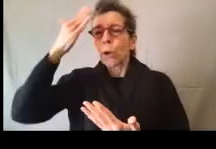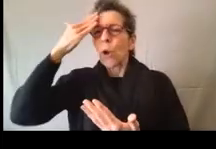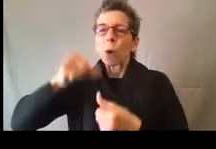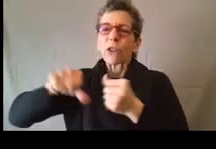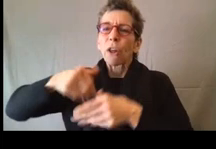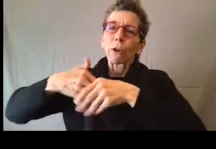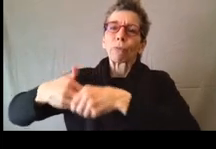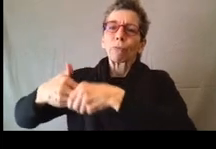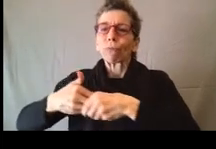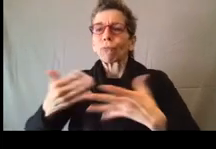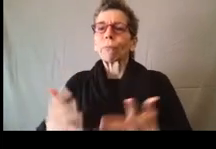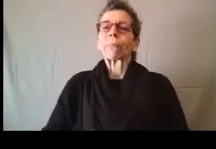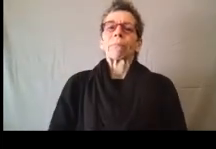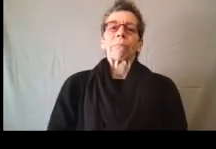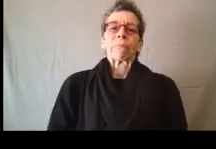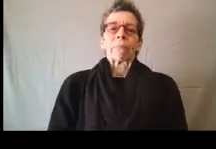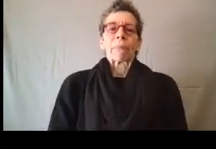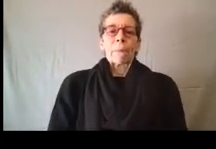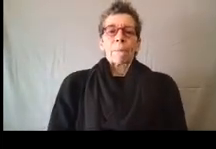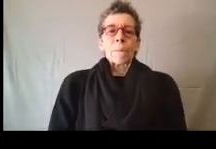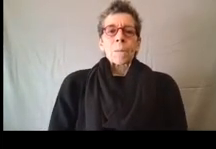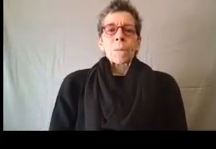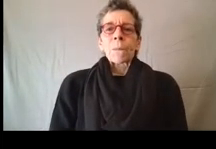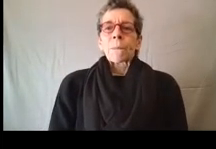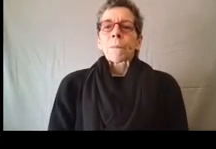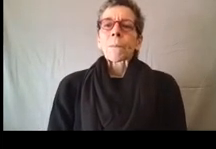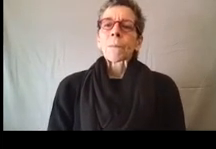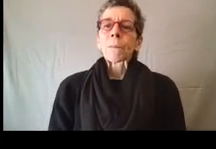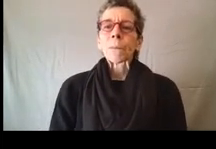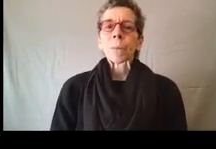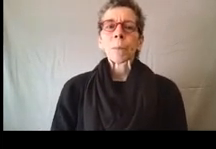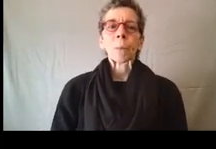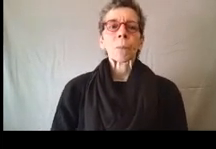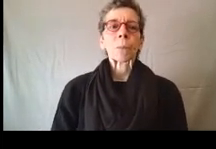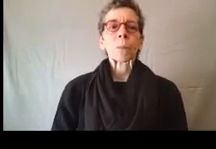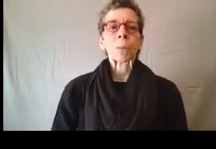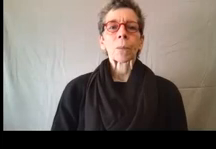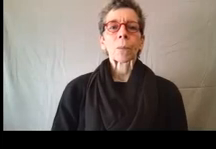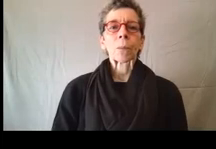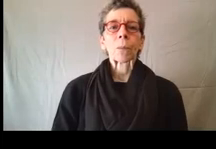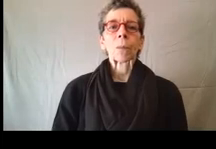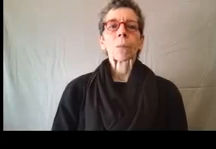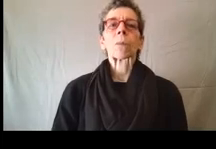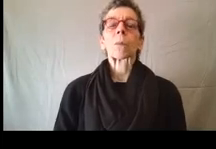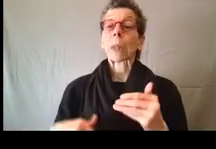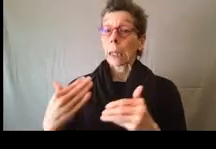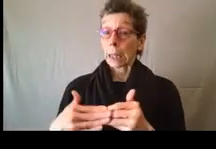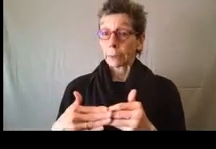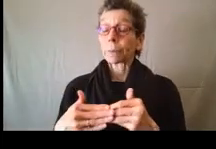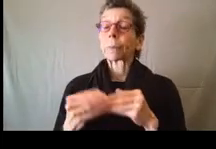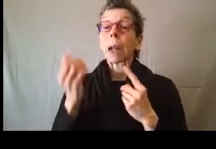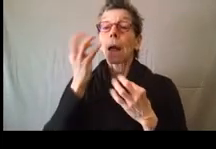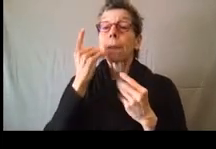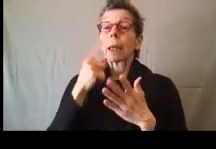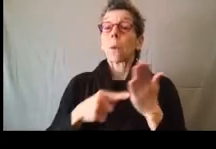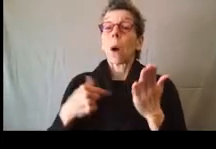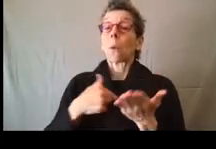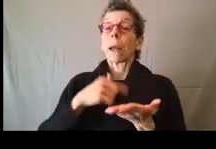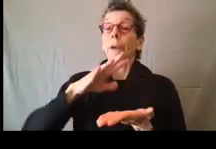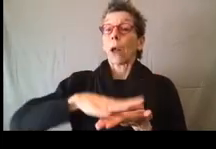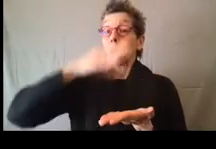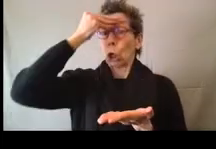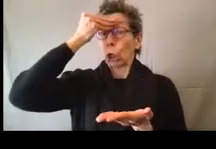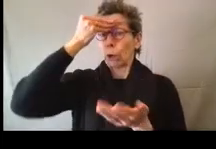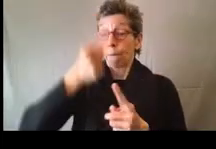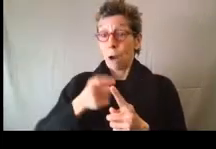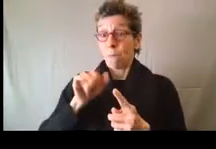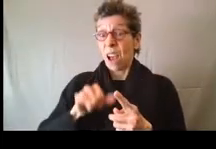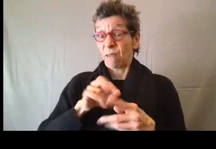other. Next slide, please. So, in thinking about what can we learn from the findings